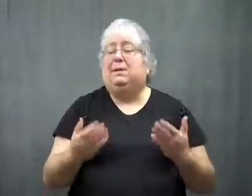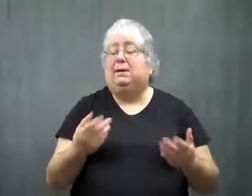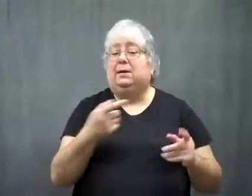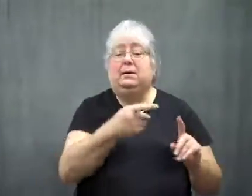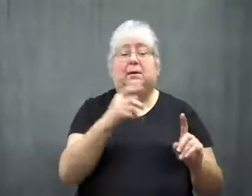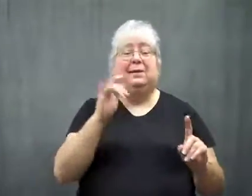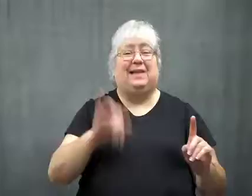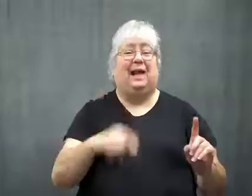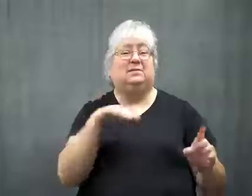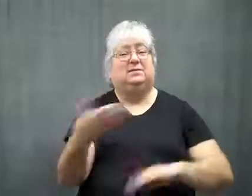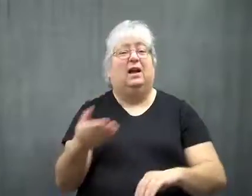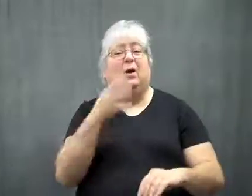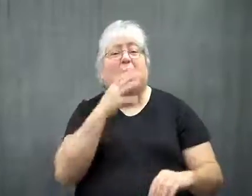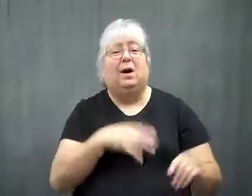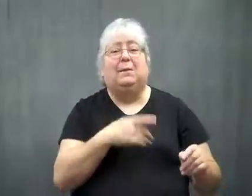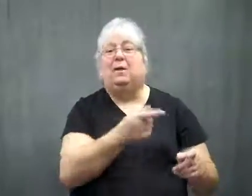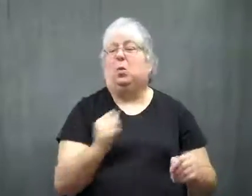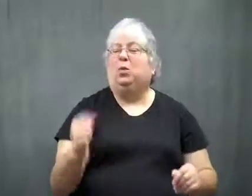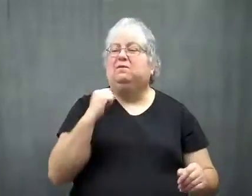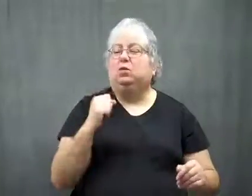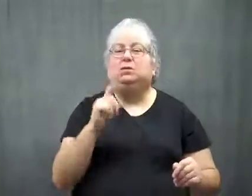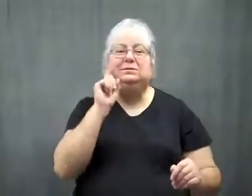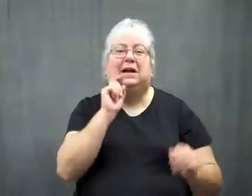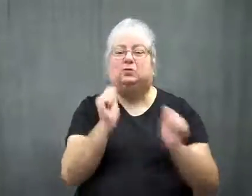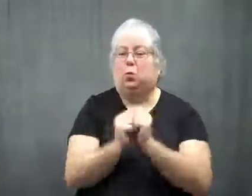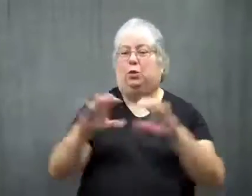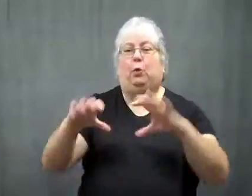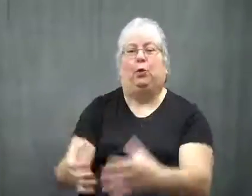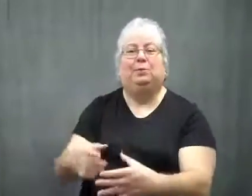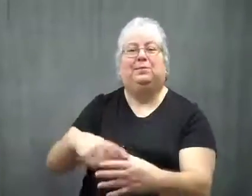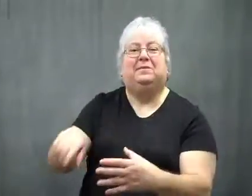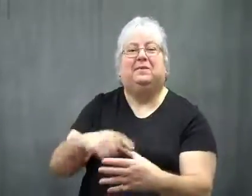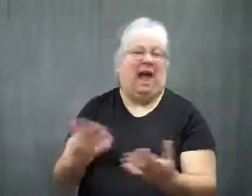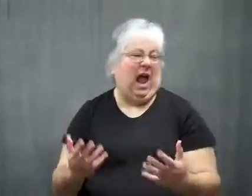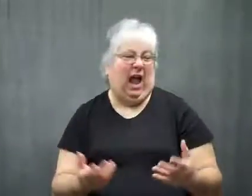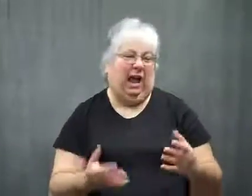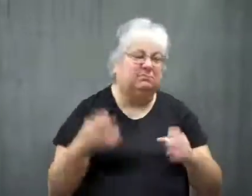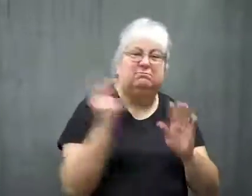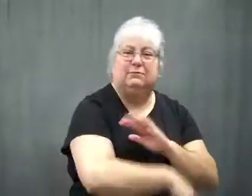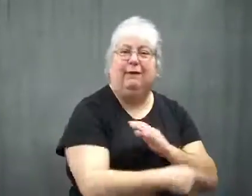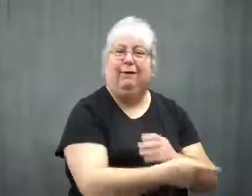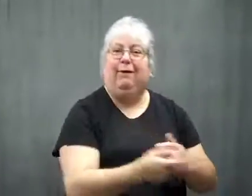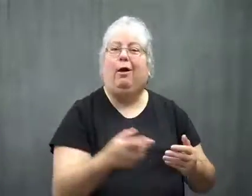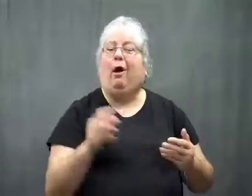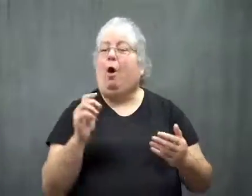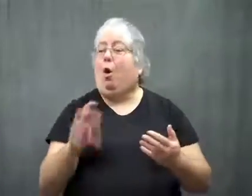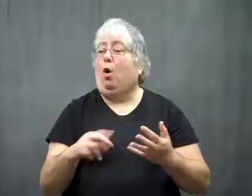He said Kercher may have refused to join an orgy and was killed.